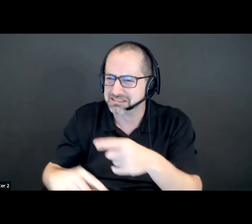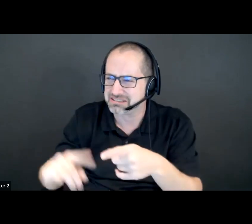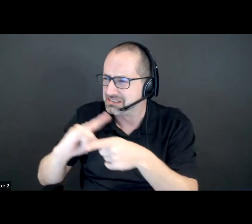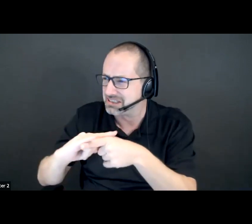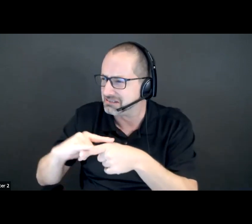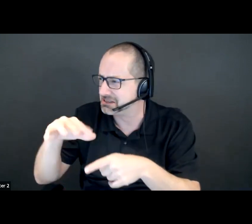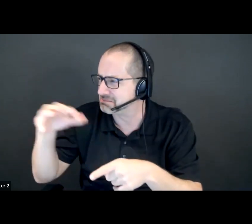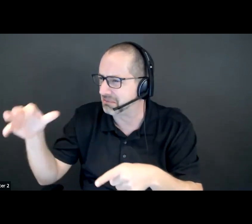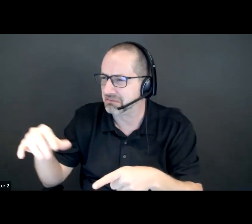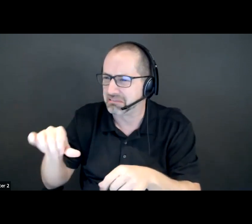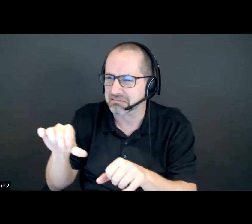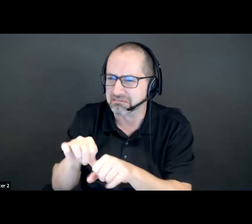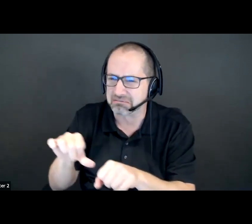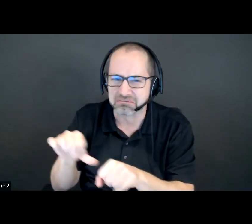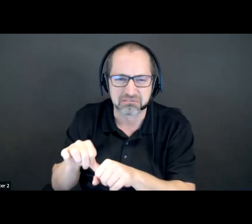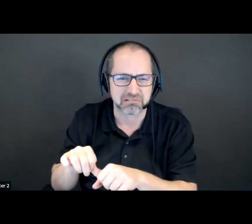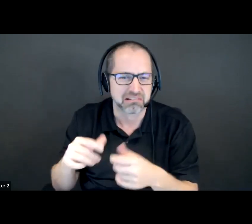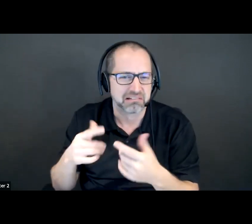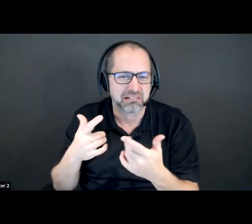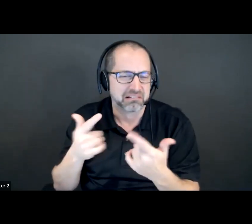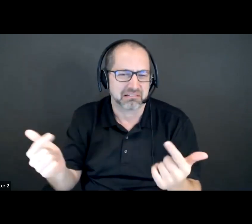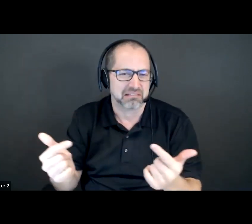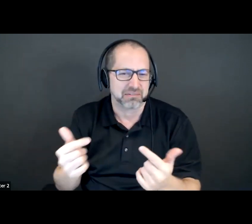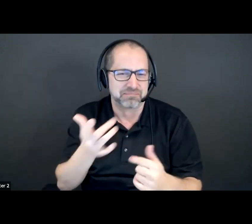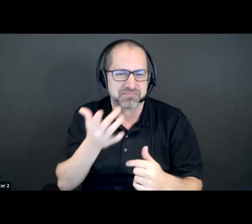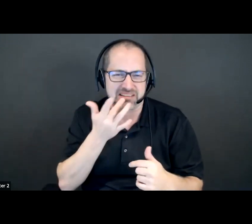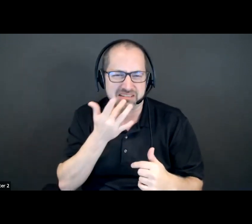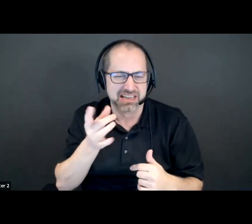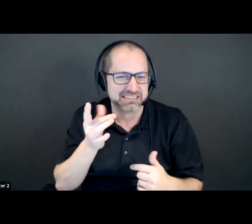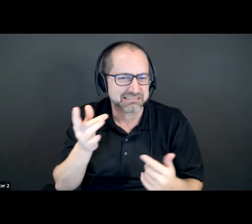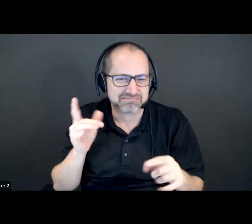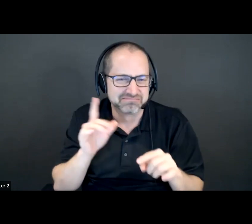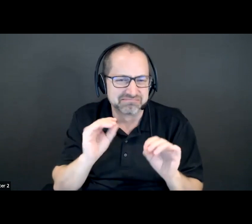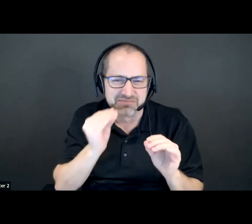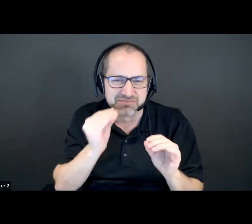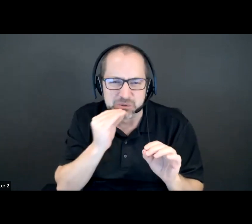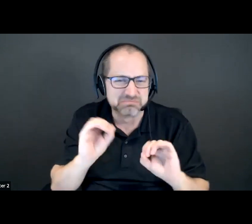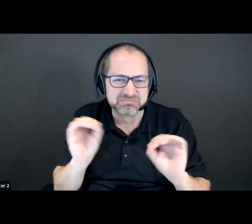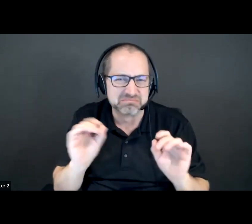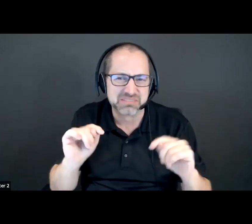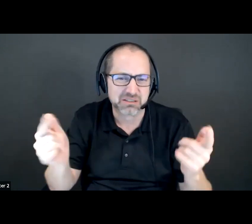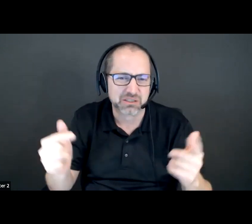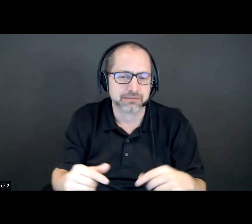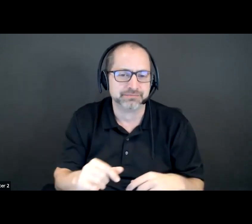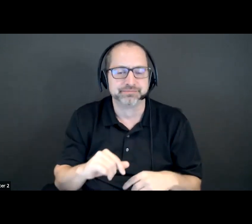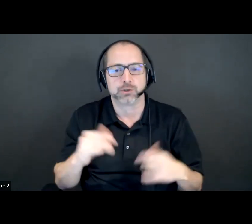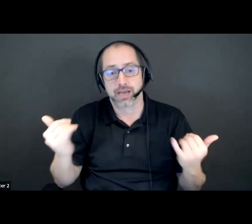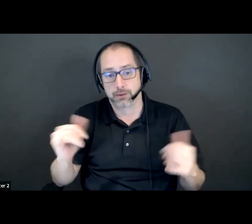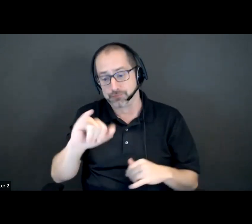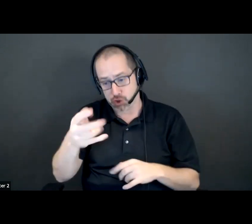even worse. At the end of January 2021 I'm back at work but COVID seems to have really deconditioned